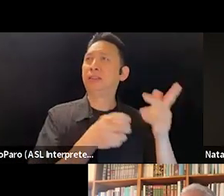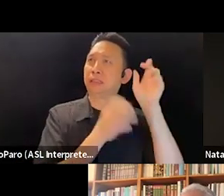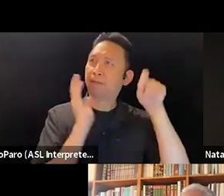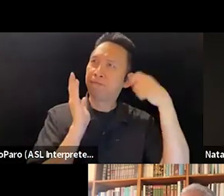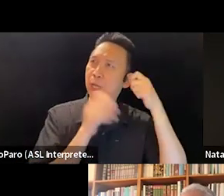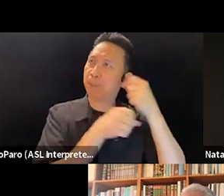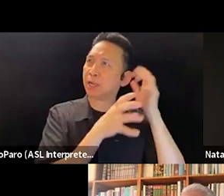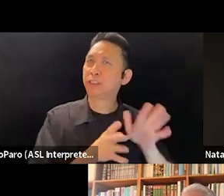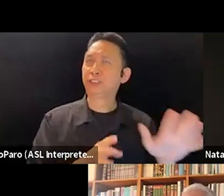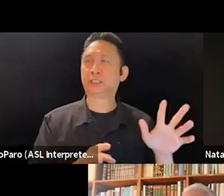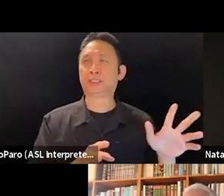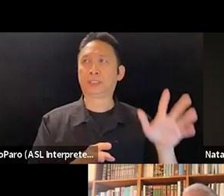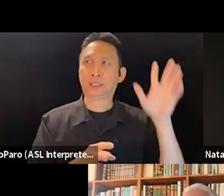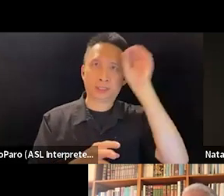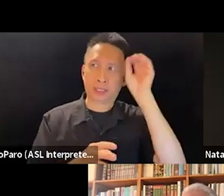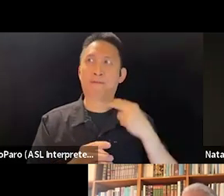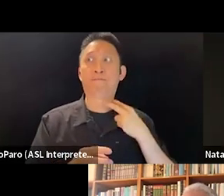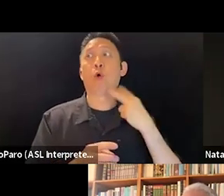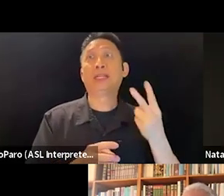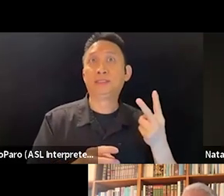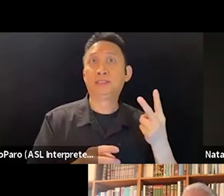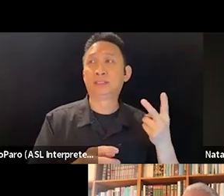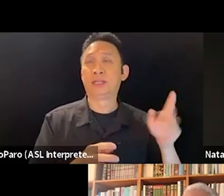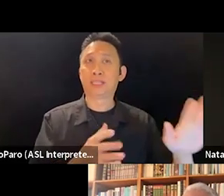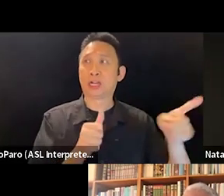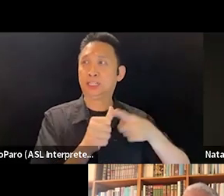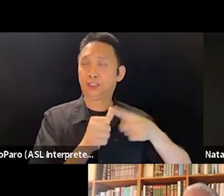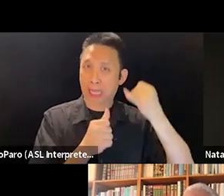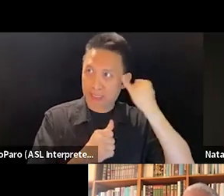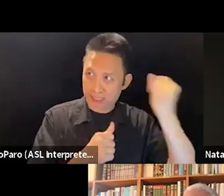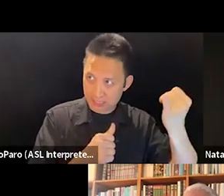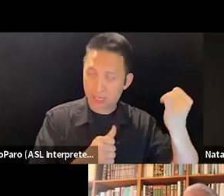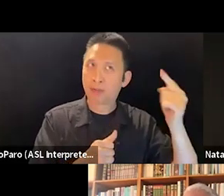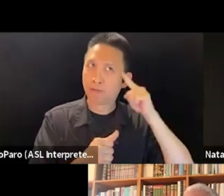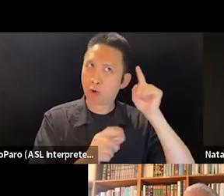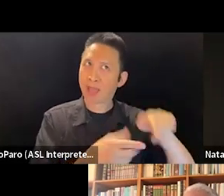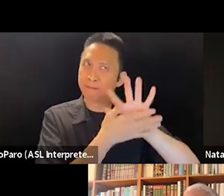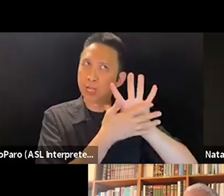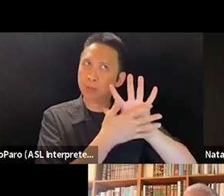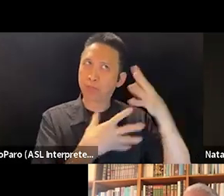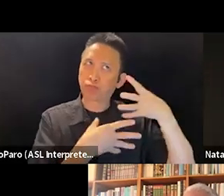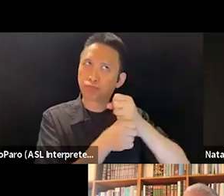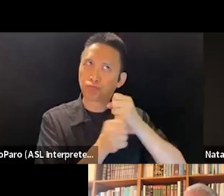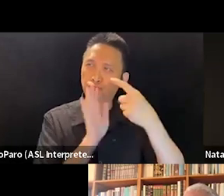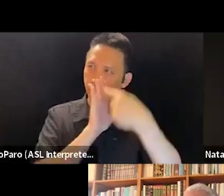his or her or their initial idea of the film that was pitched in the beginning.